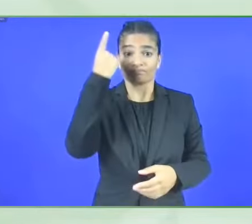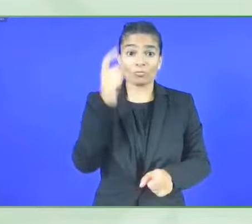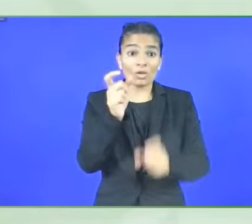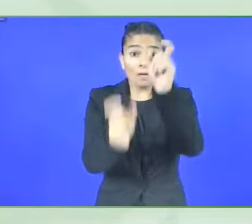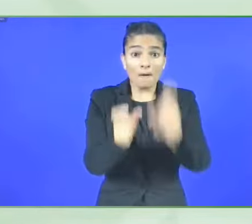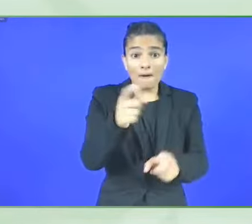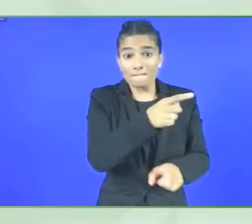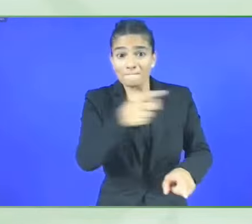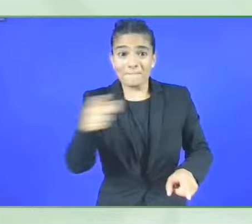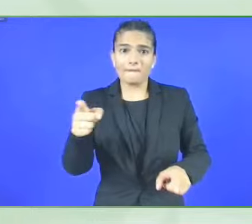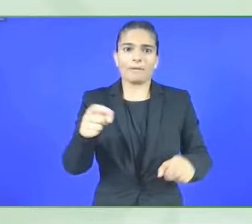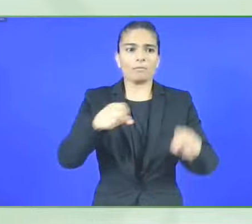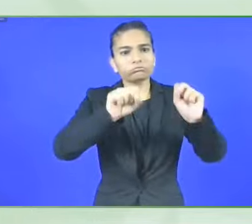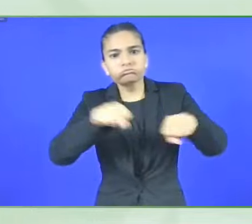secure inclusion.